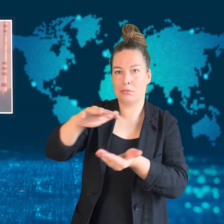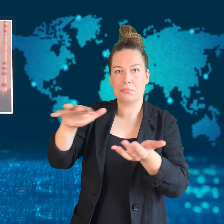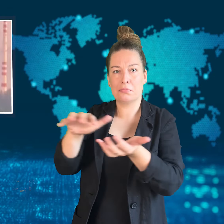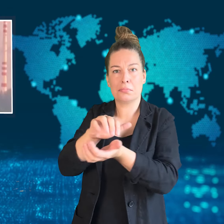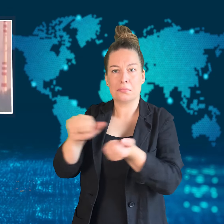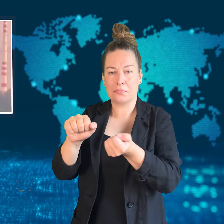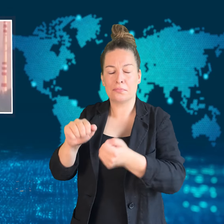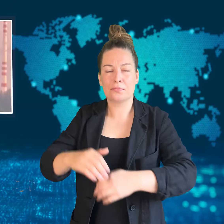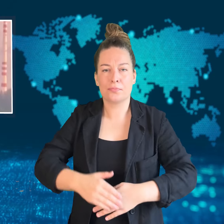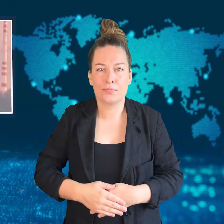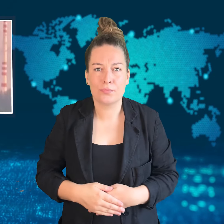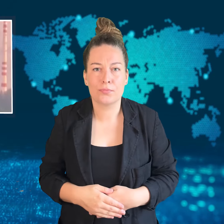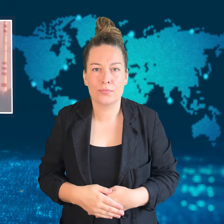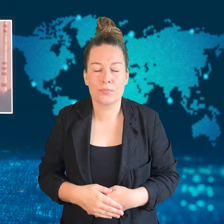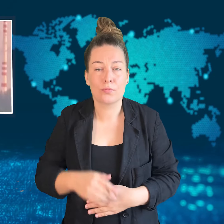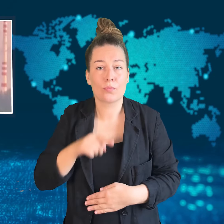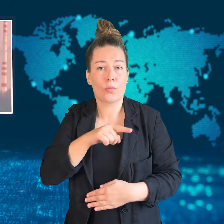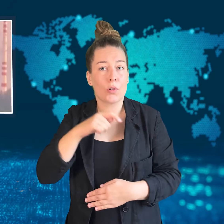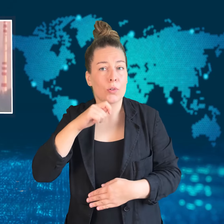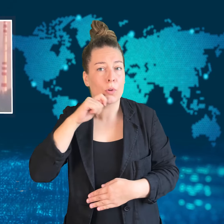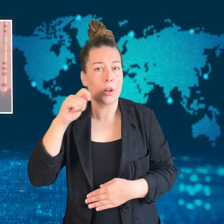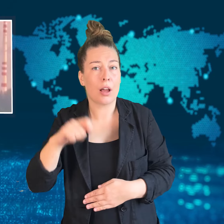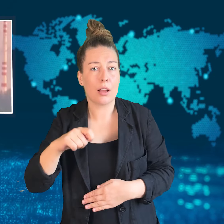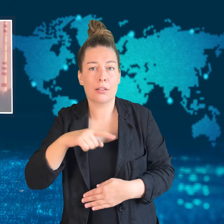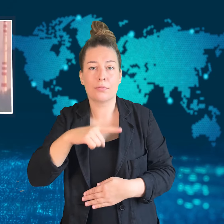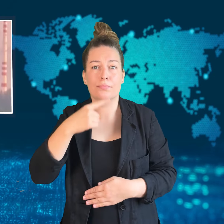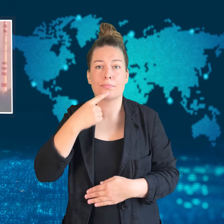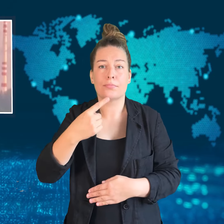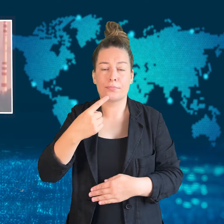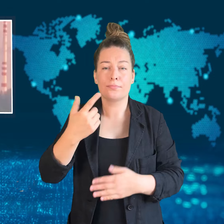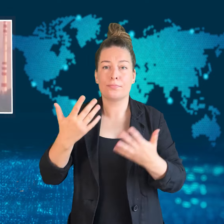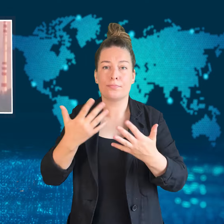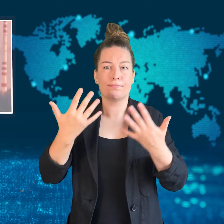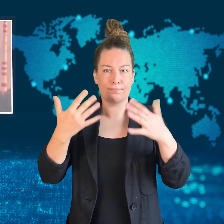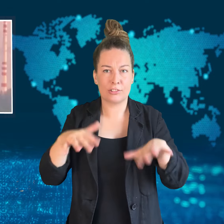Ukraine claims that around 600 Russian soldiers have